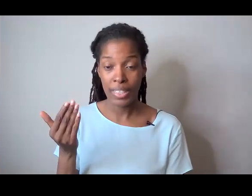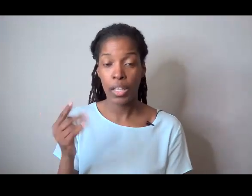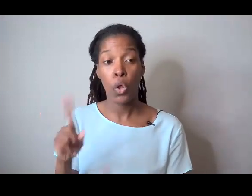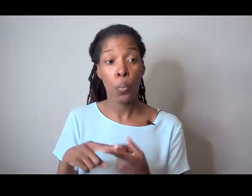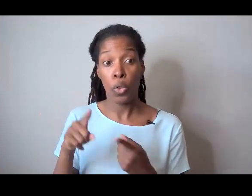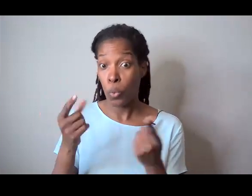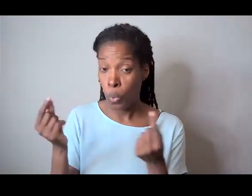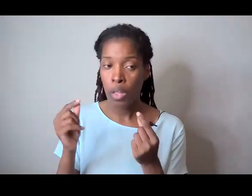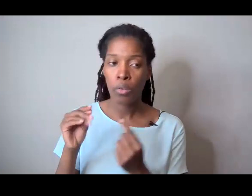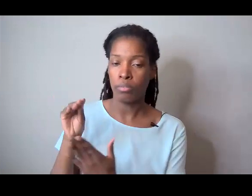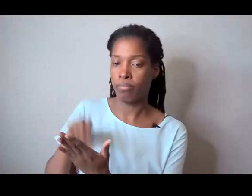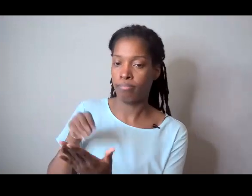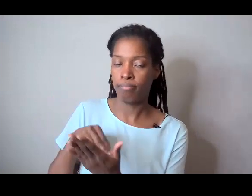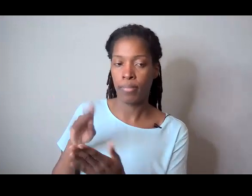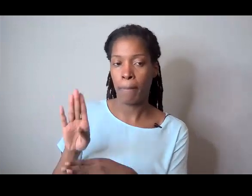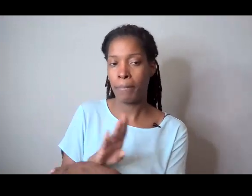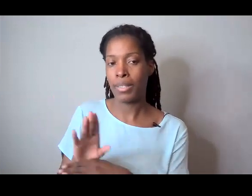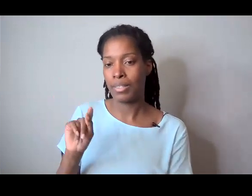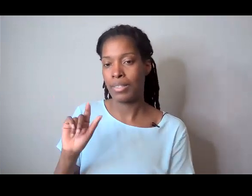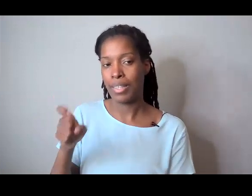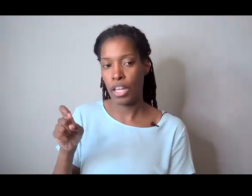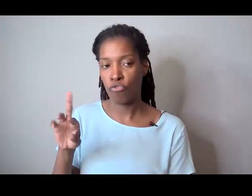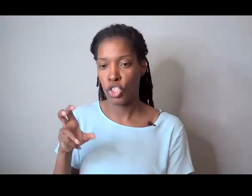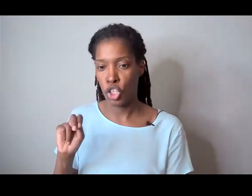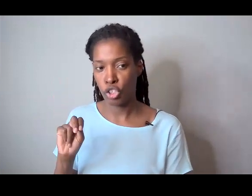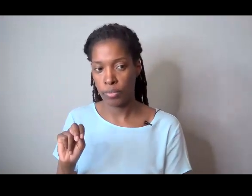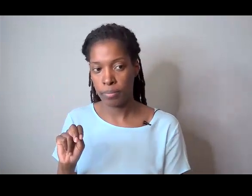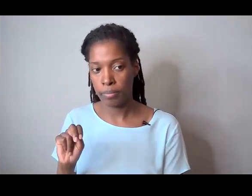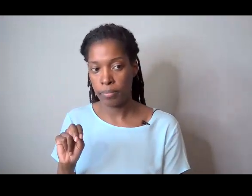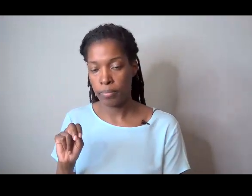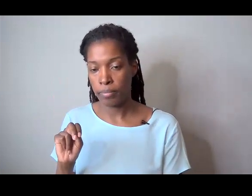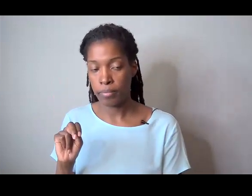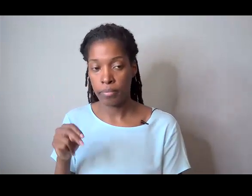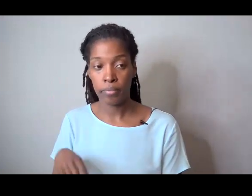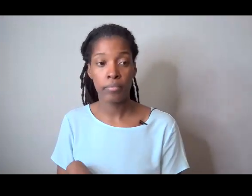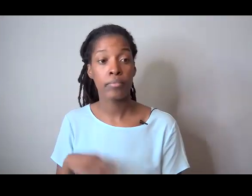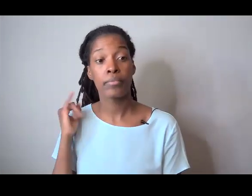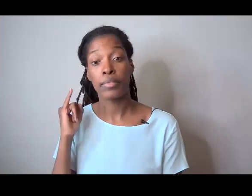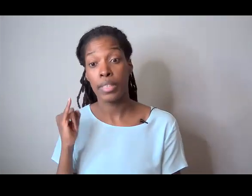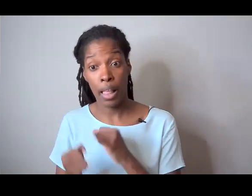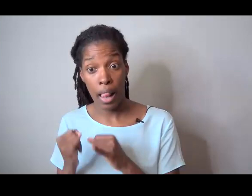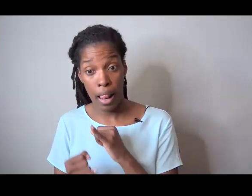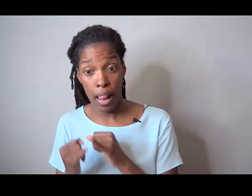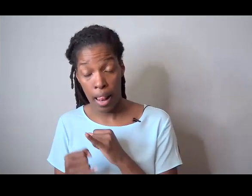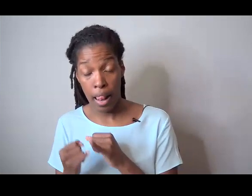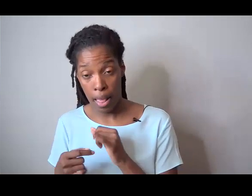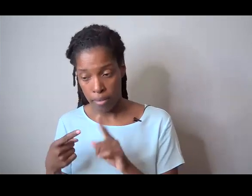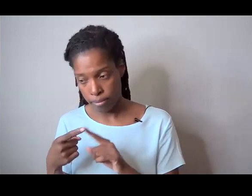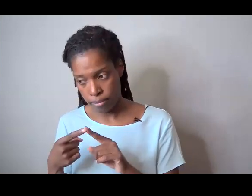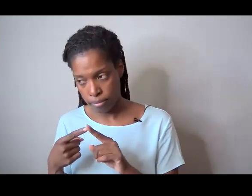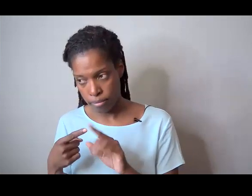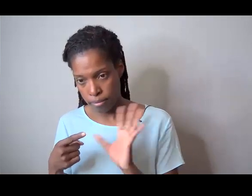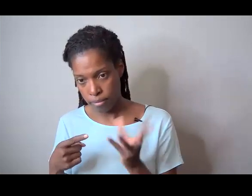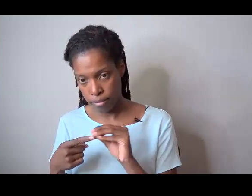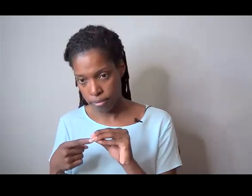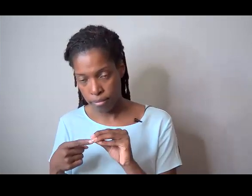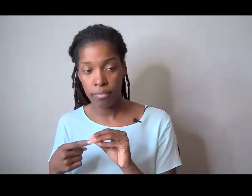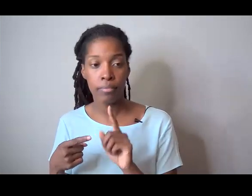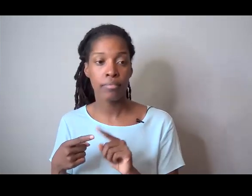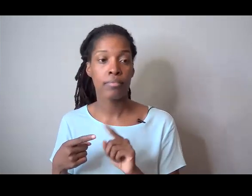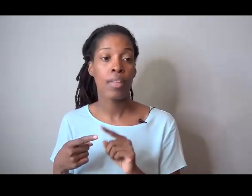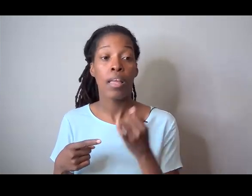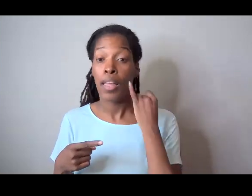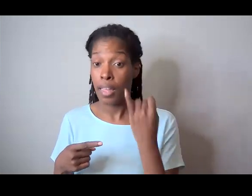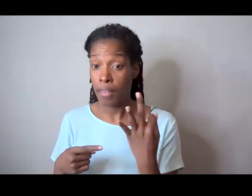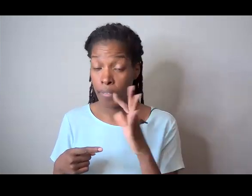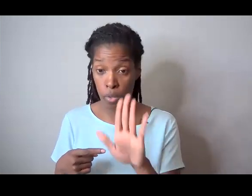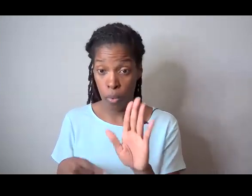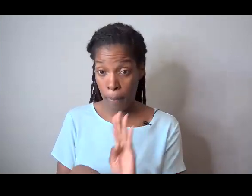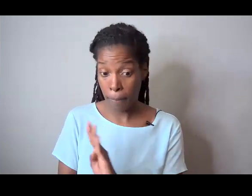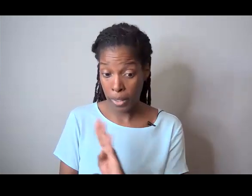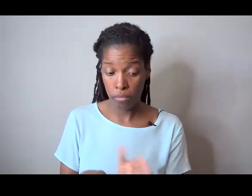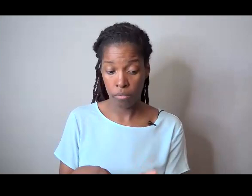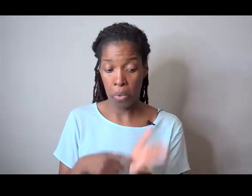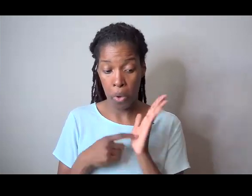You would give a copy to social security. And lastly, if in your business you acquire new assets,